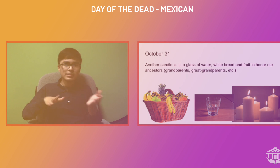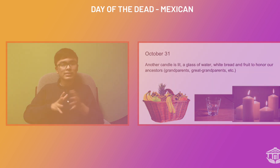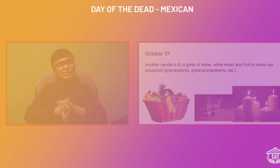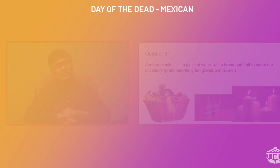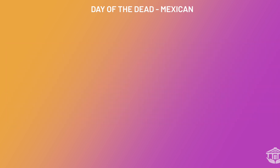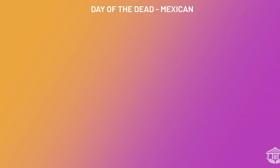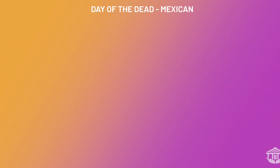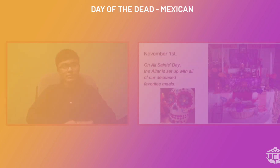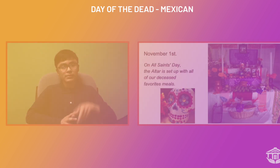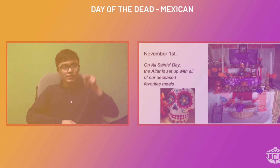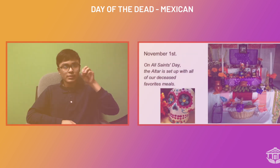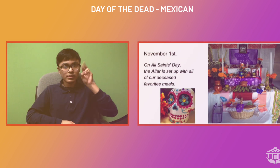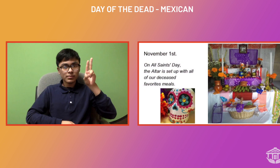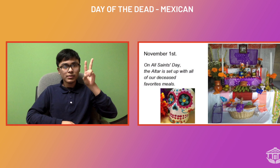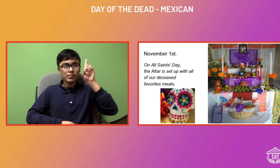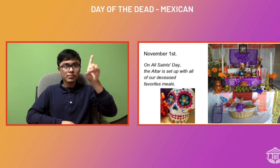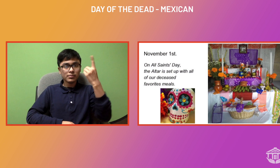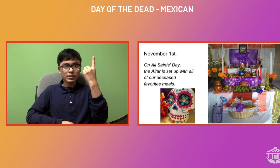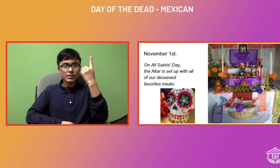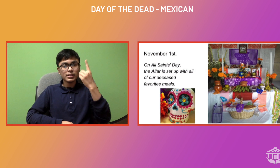Then, on November 1st, it’s All Saints’ Day.